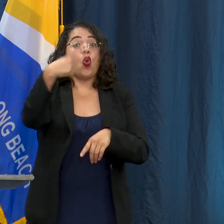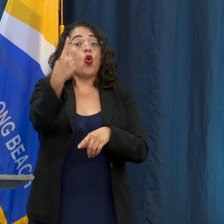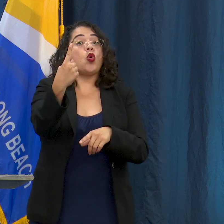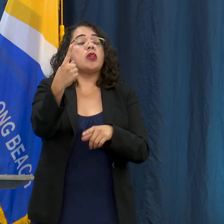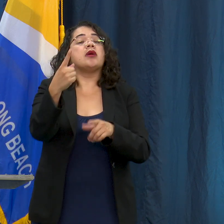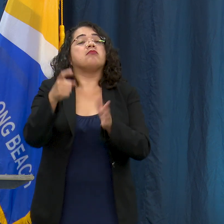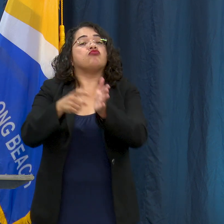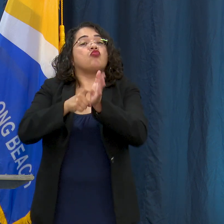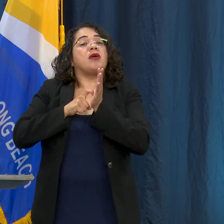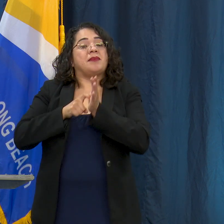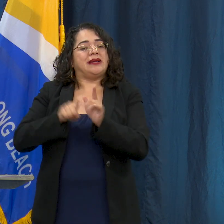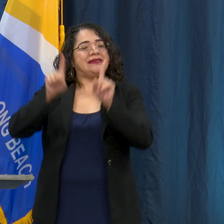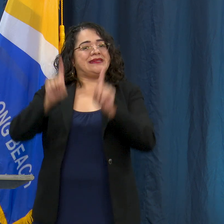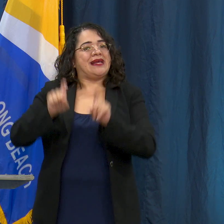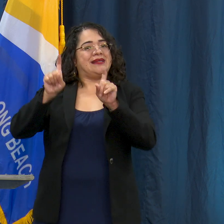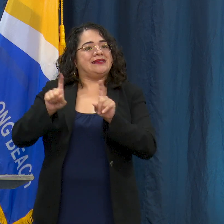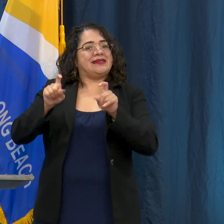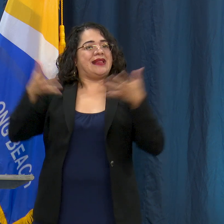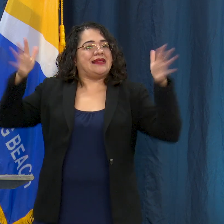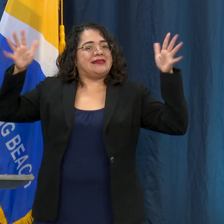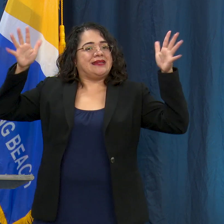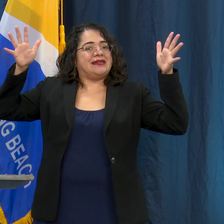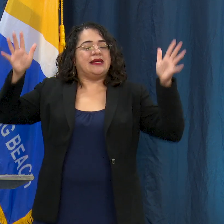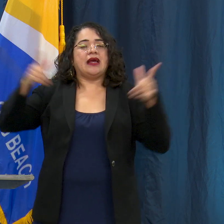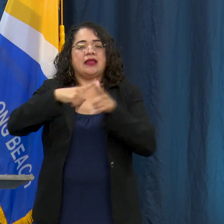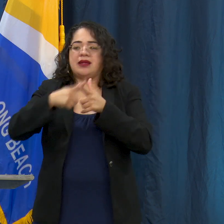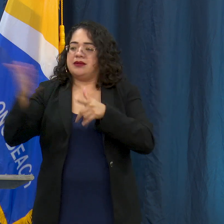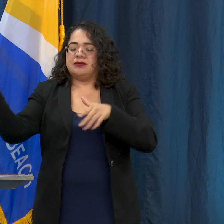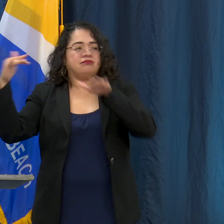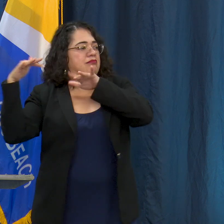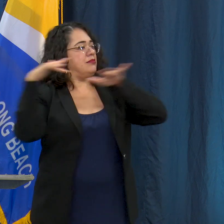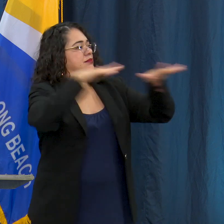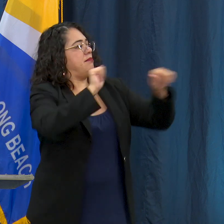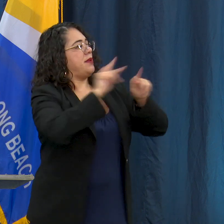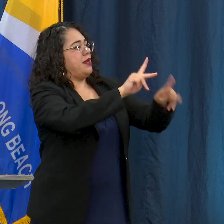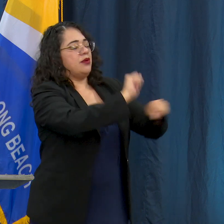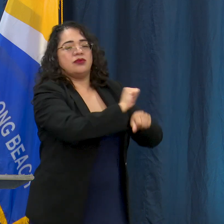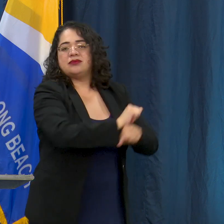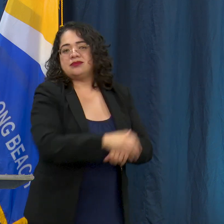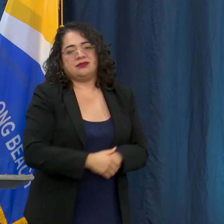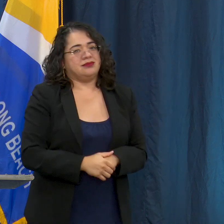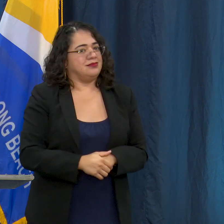enough to keep into COVID-19 out of the workplace. The most important thing